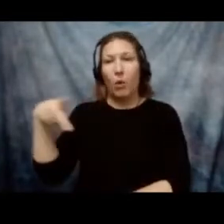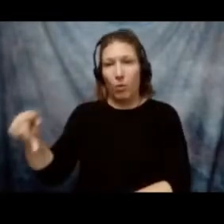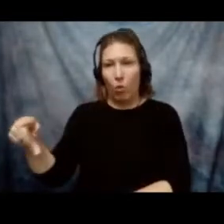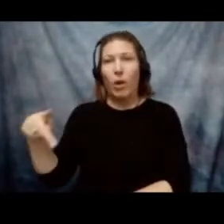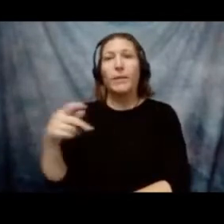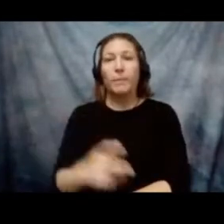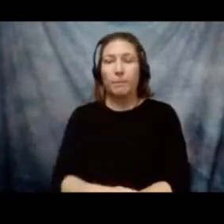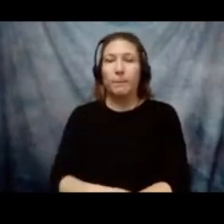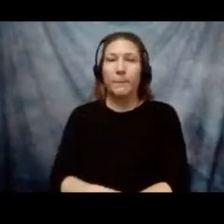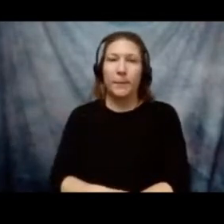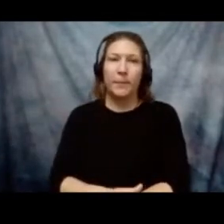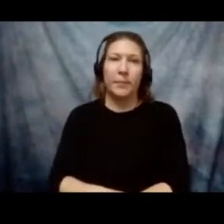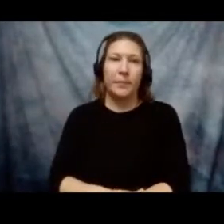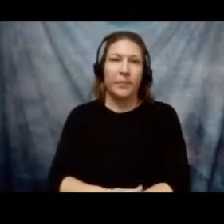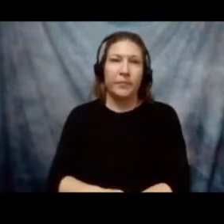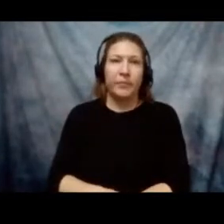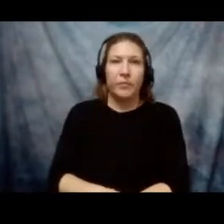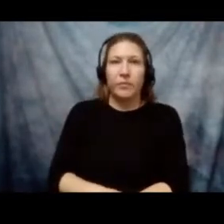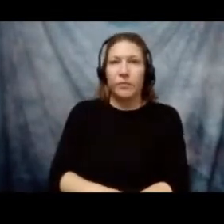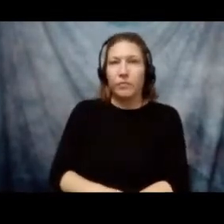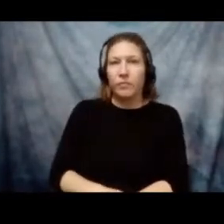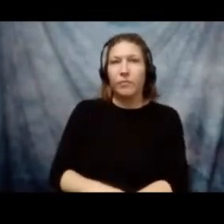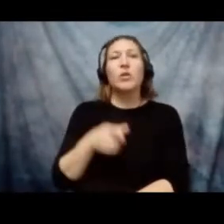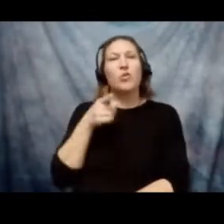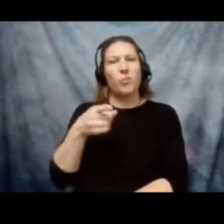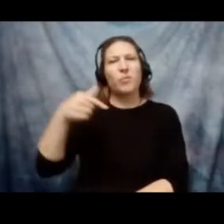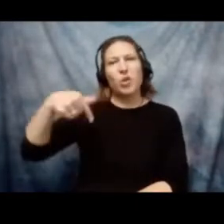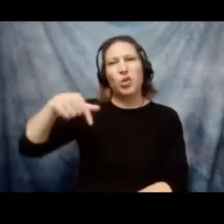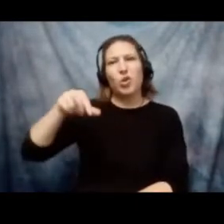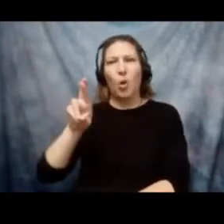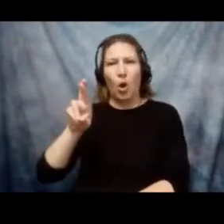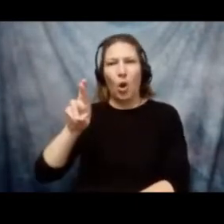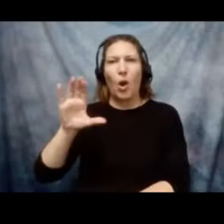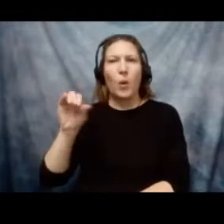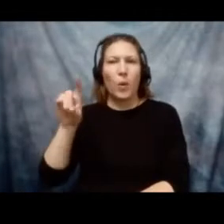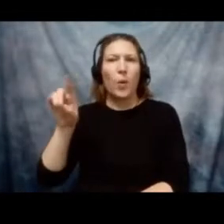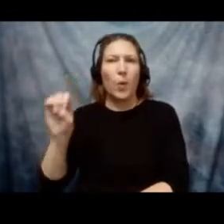so you'll notice here's like the qr code that i put in here for microsoft translator